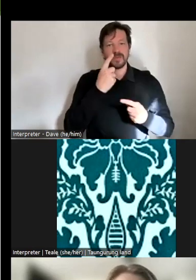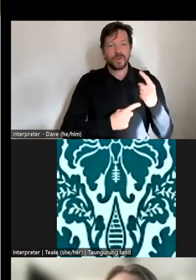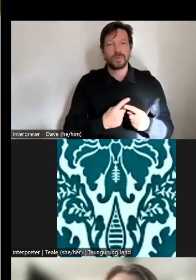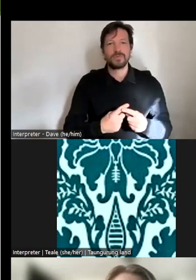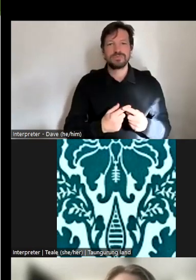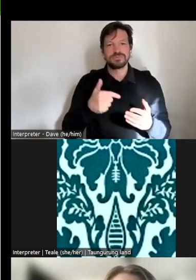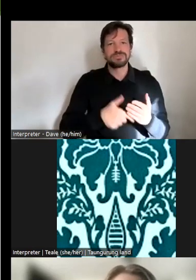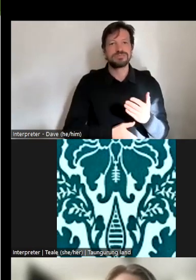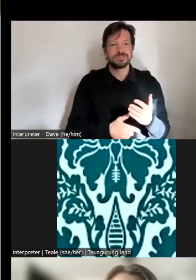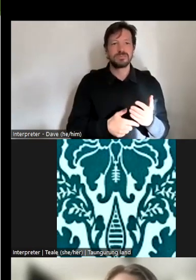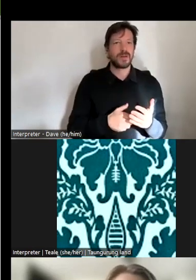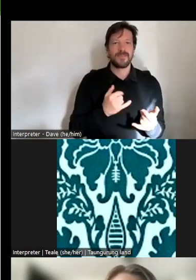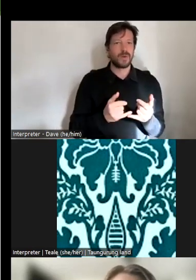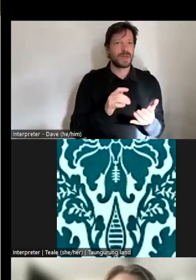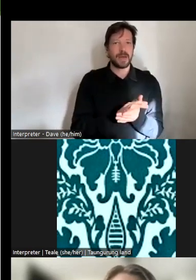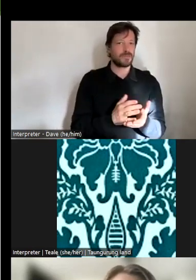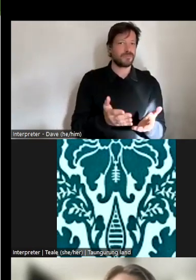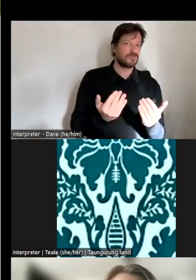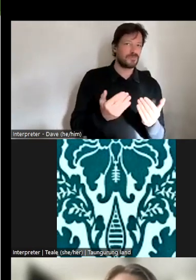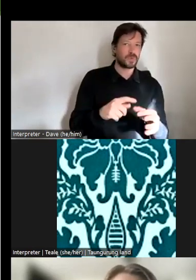I'm really happy for questions and feedback.